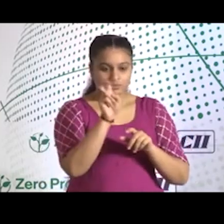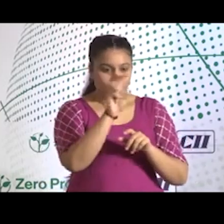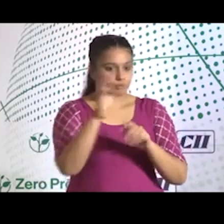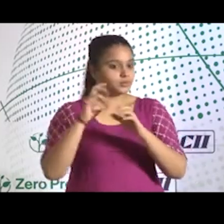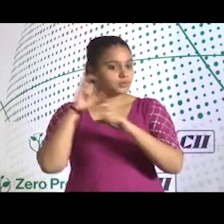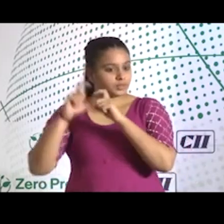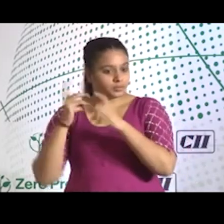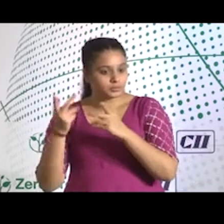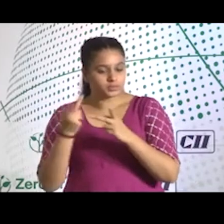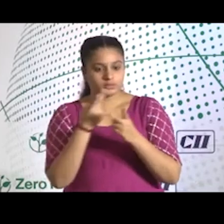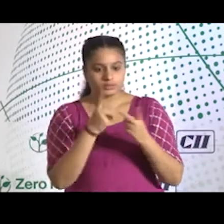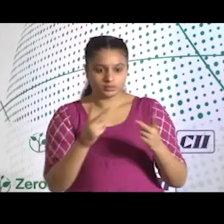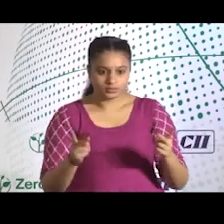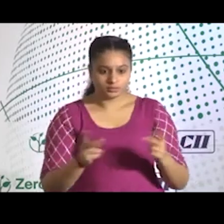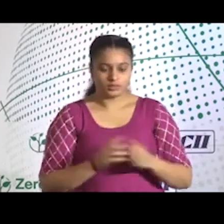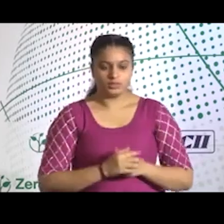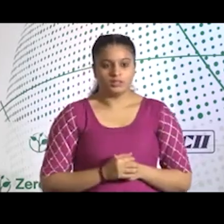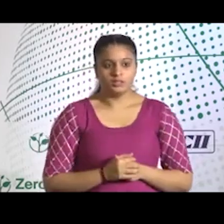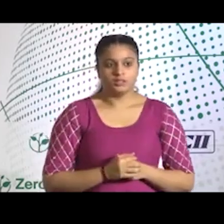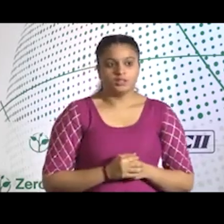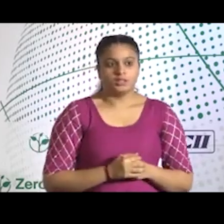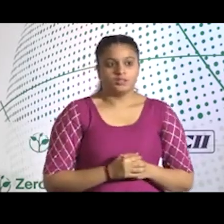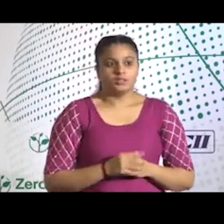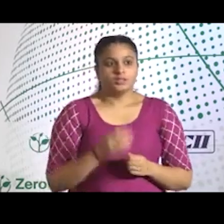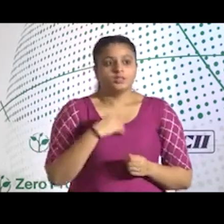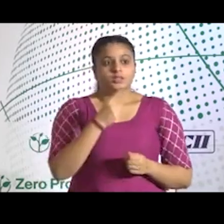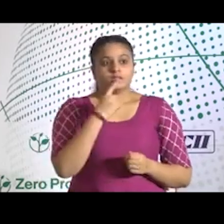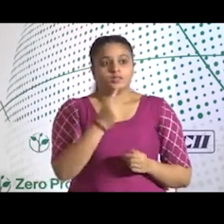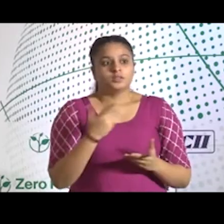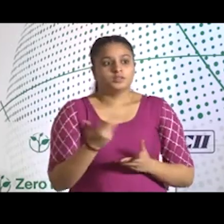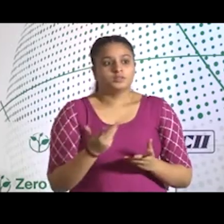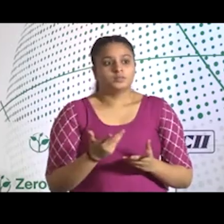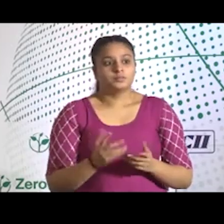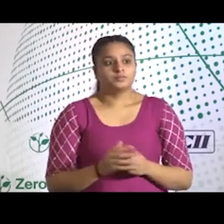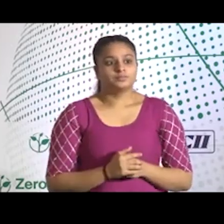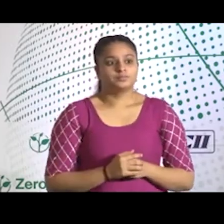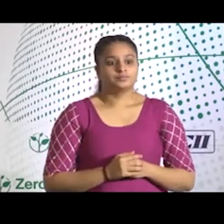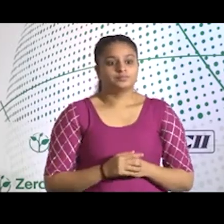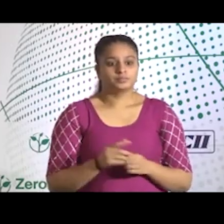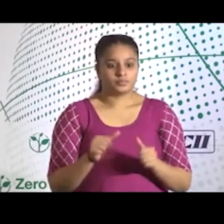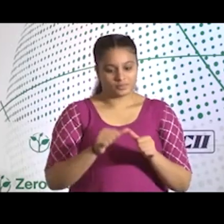you know, hiring bookings, and I tell them, can you please make yourselves accessible,